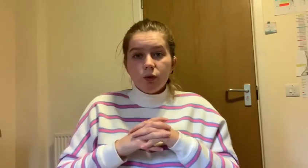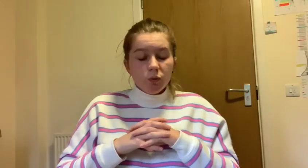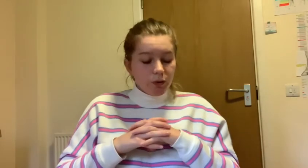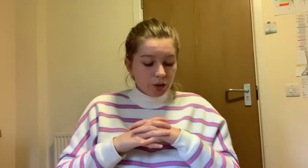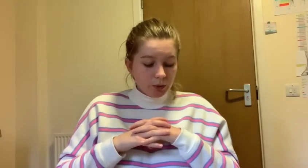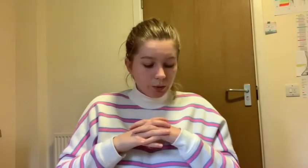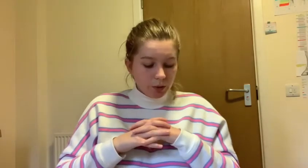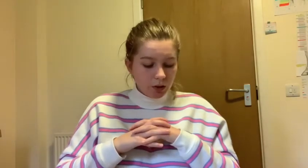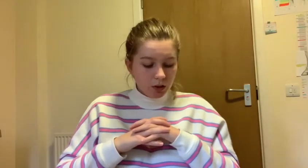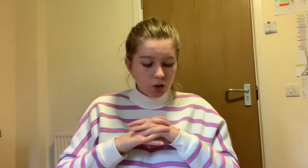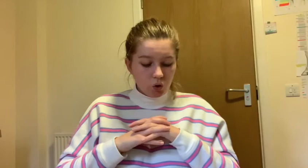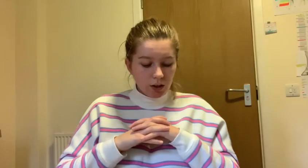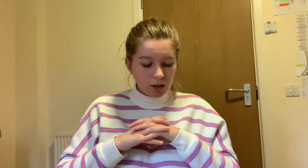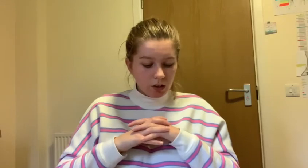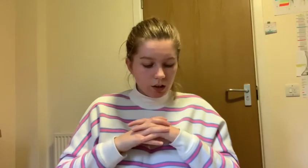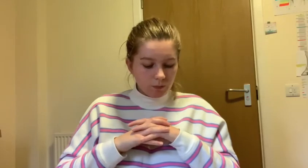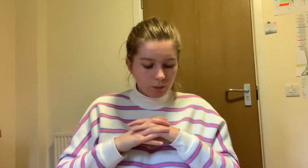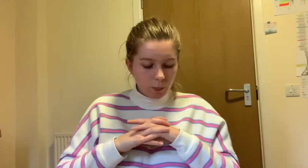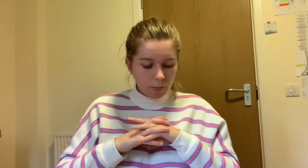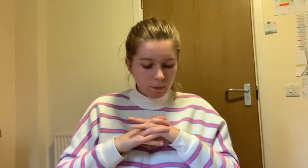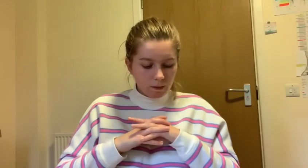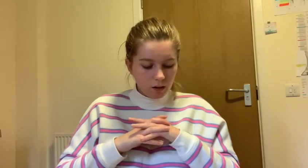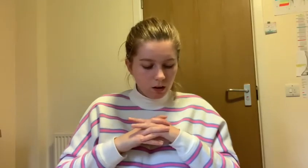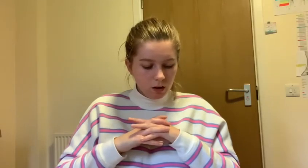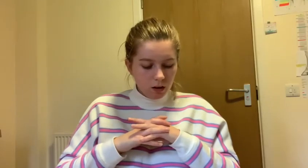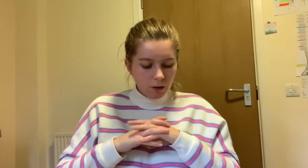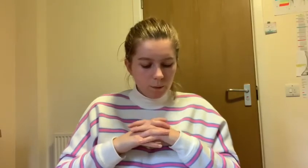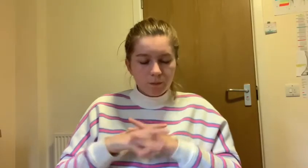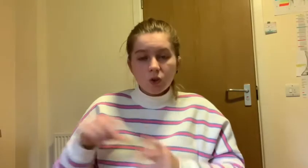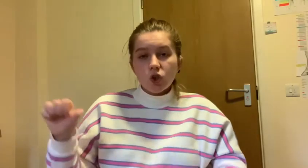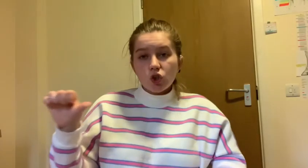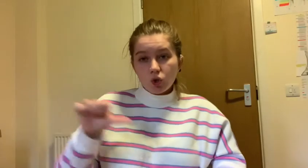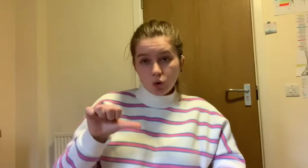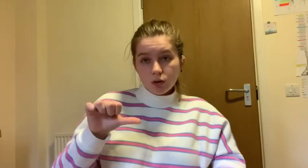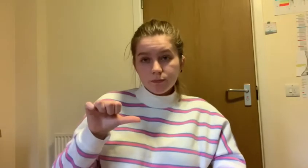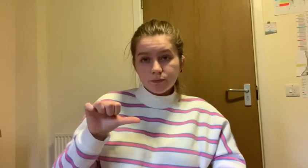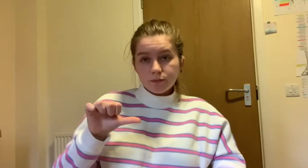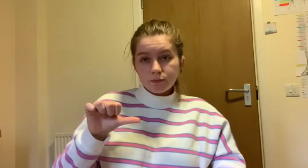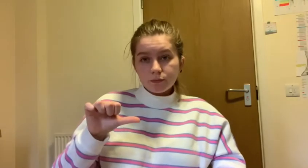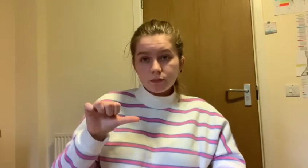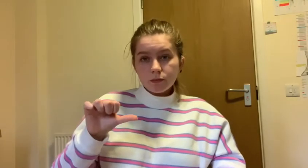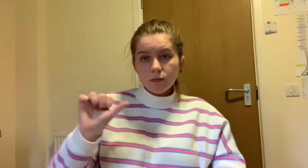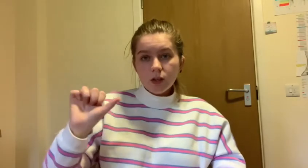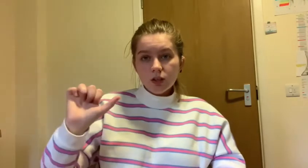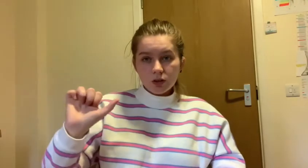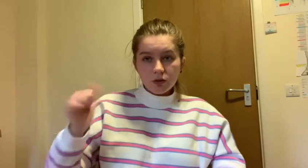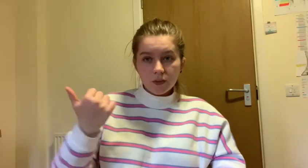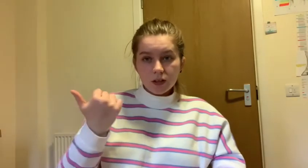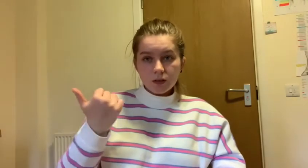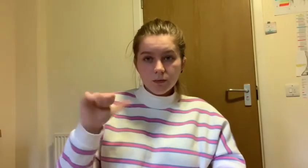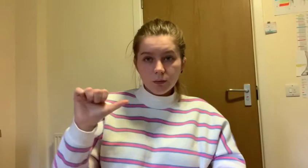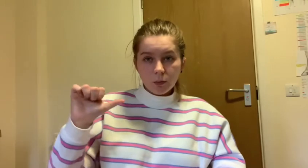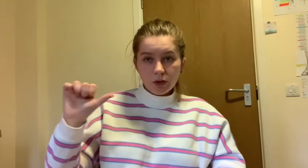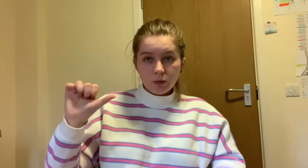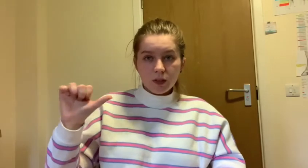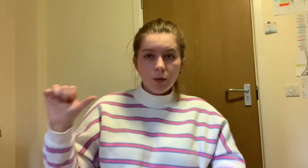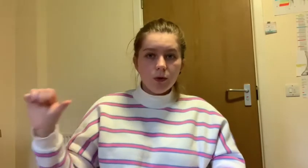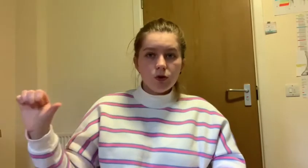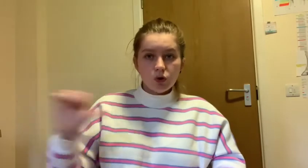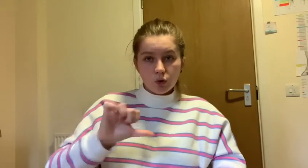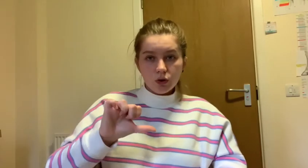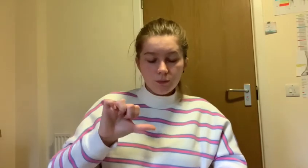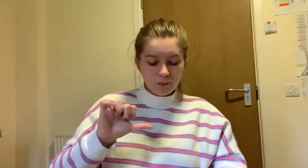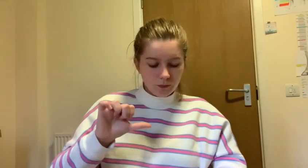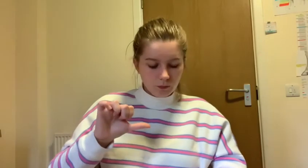This one is really difficult to try and sign. "should" So you do a fist with your thumb out. "should"